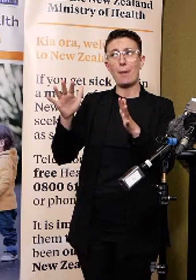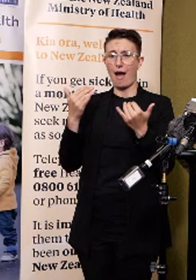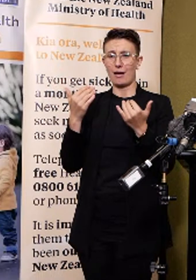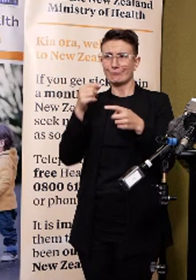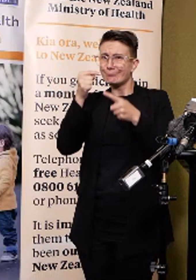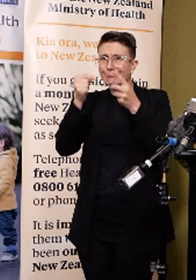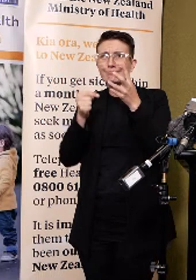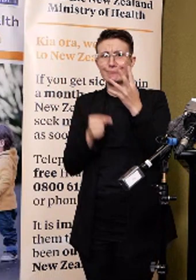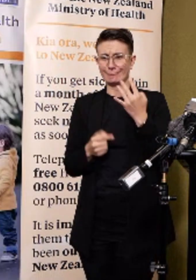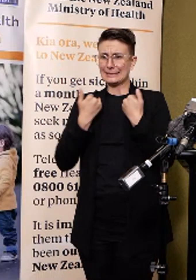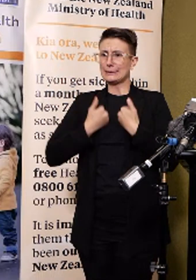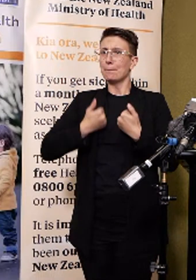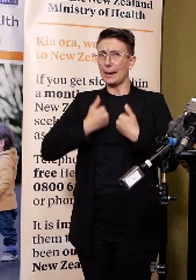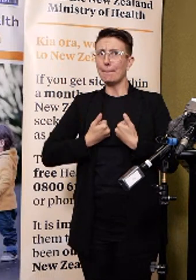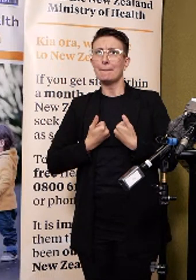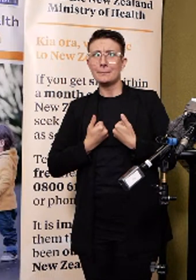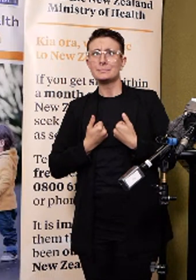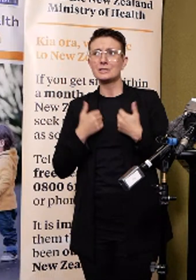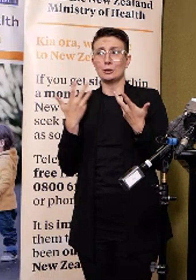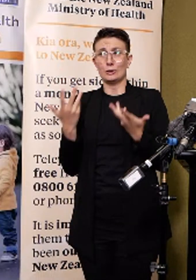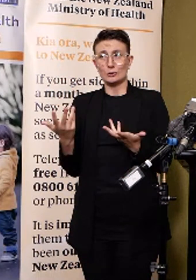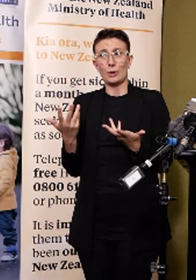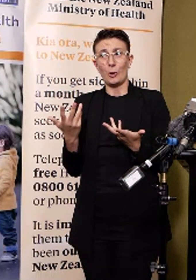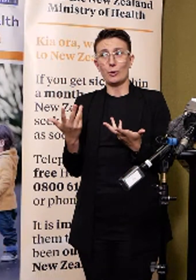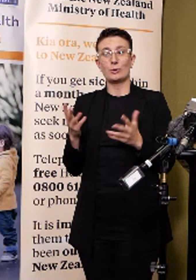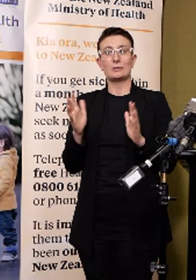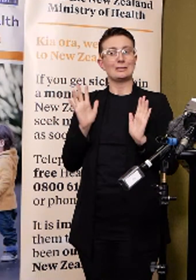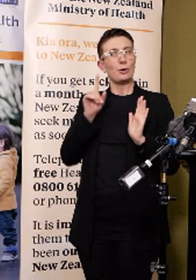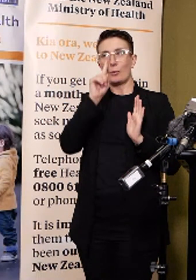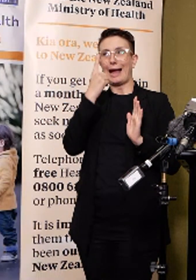As I say, just go back to my point, given the situation,